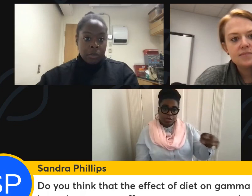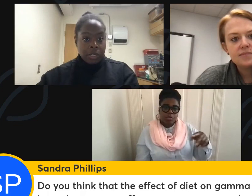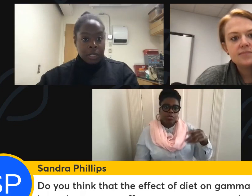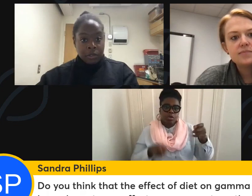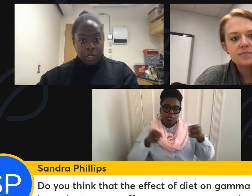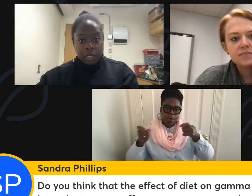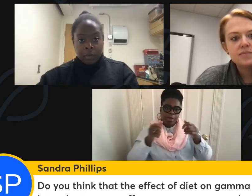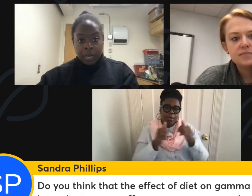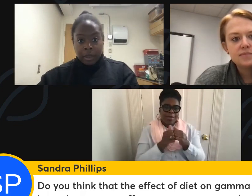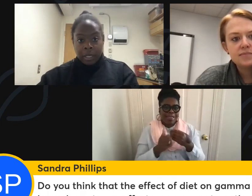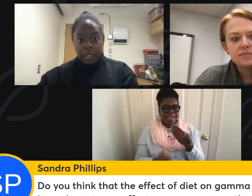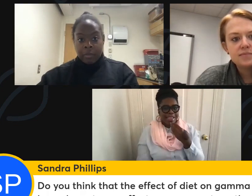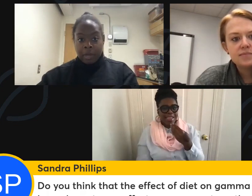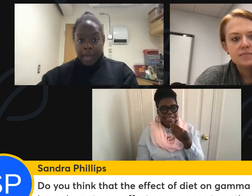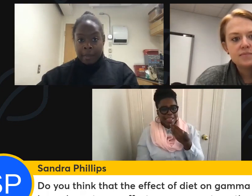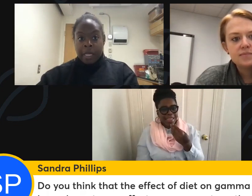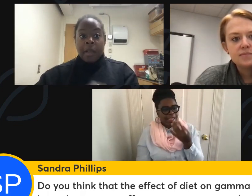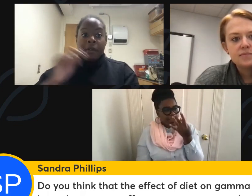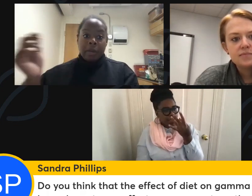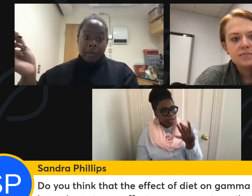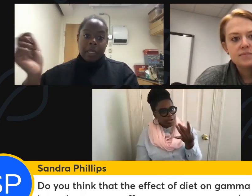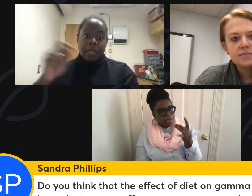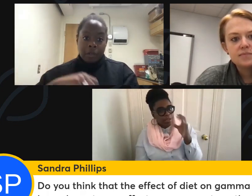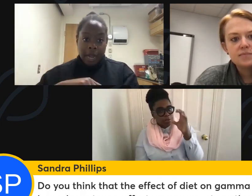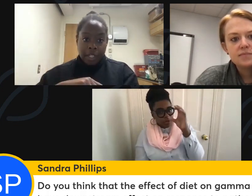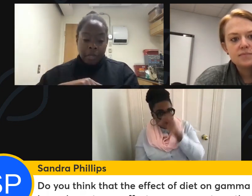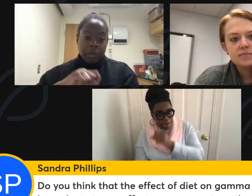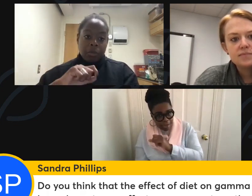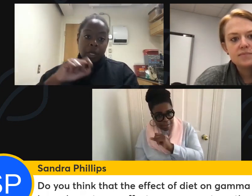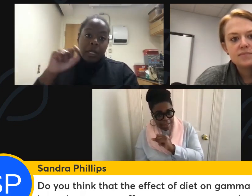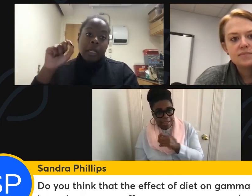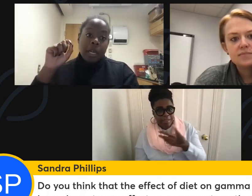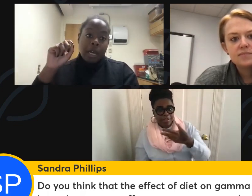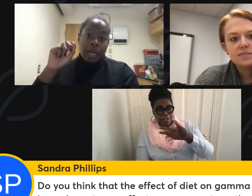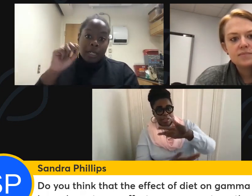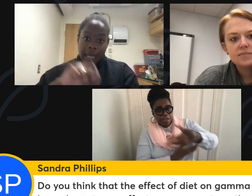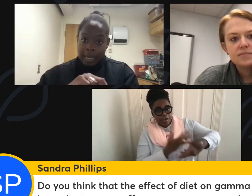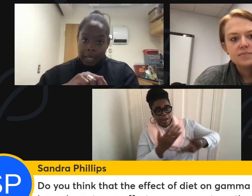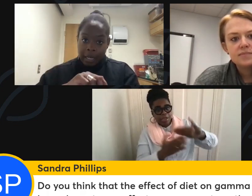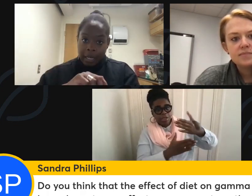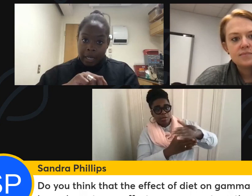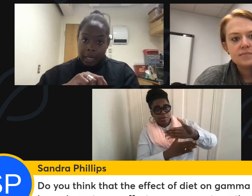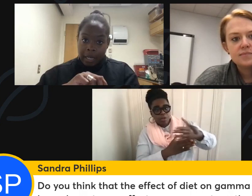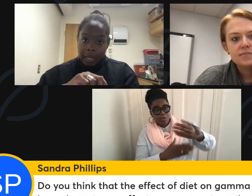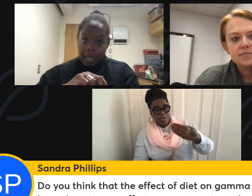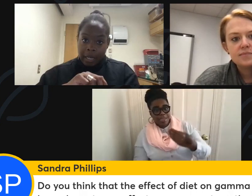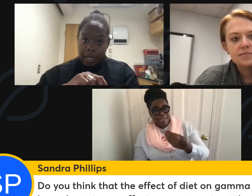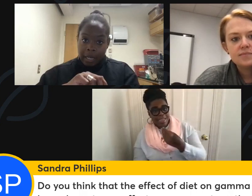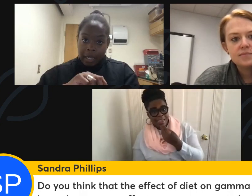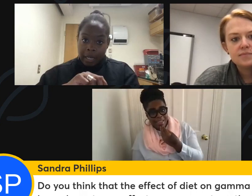so it's interesting to speculate that perhaps there might be an interaction between diet, specifically high protein diet and